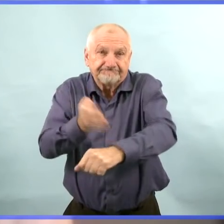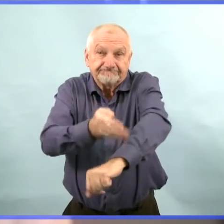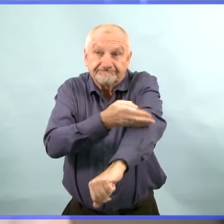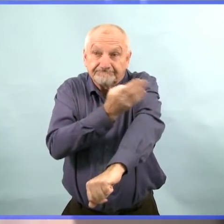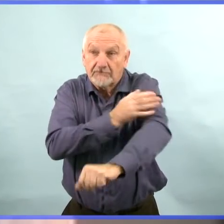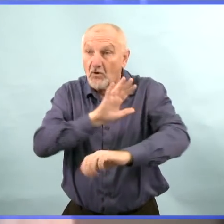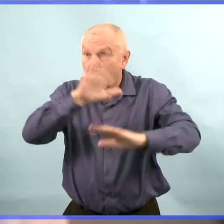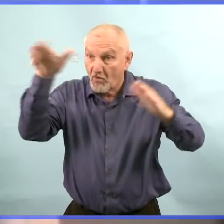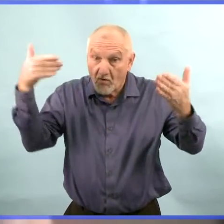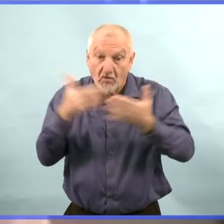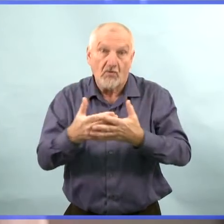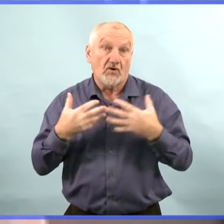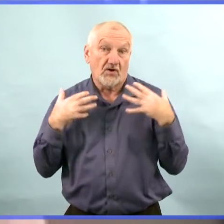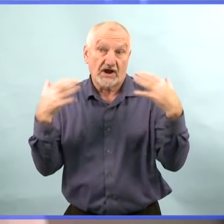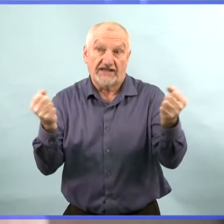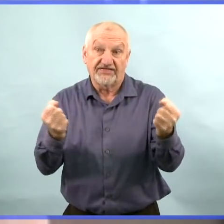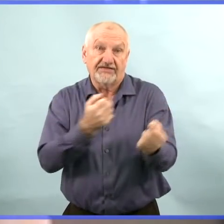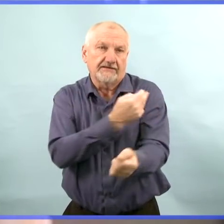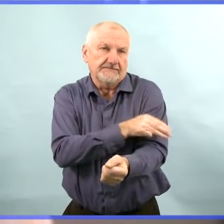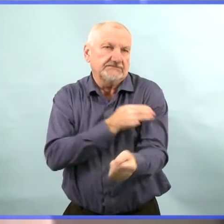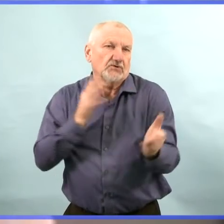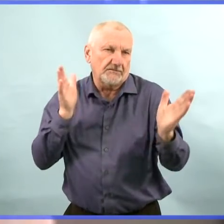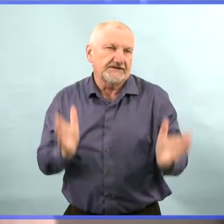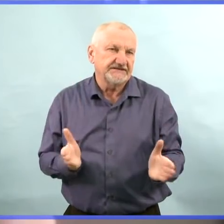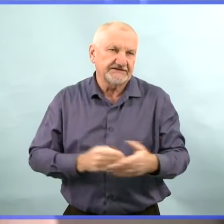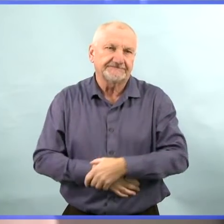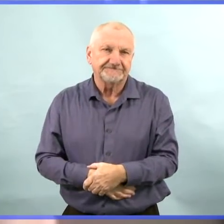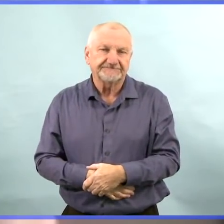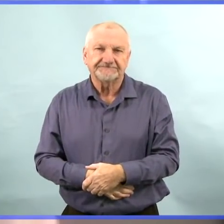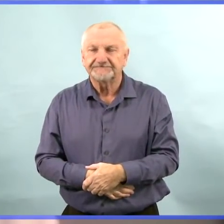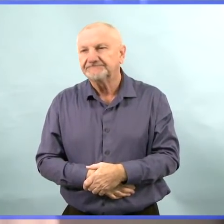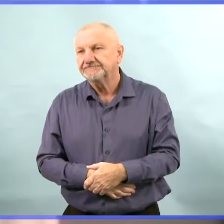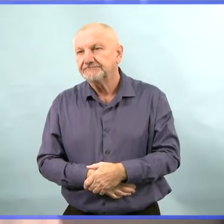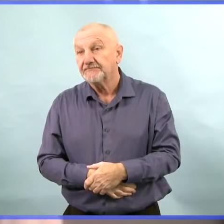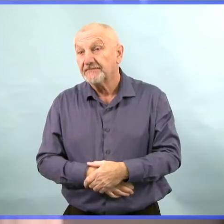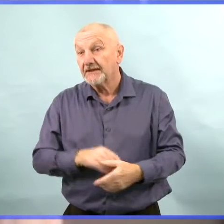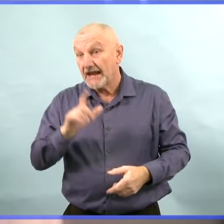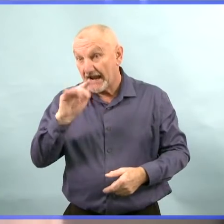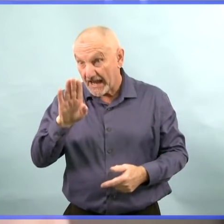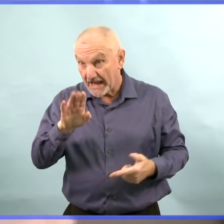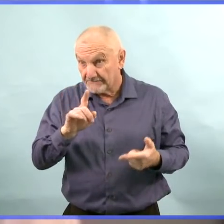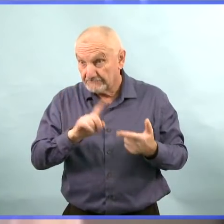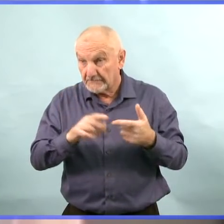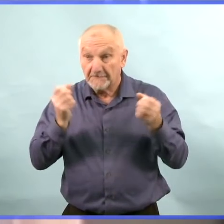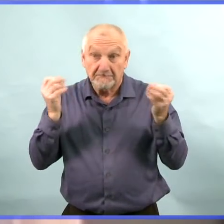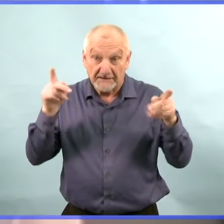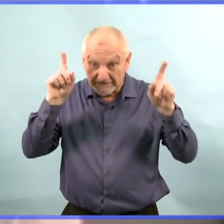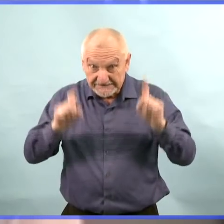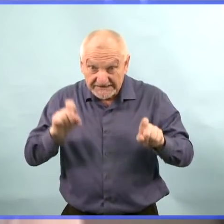they've been performing numerous tests as you can see from our test numbers 2400 3 700